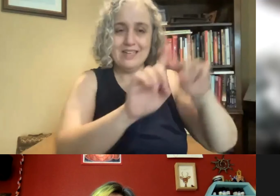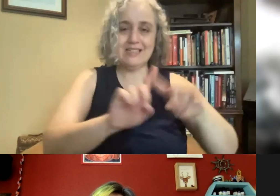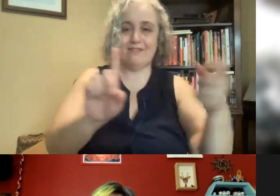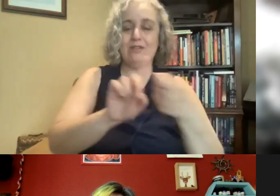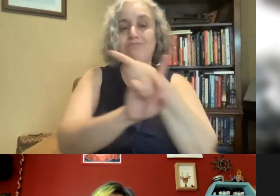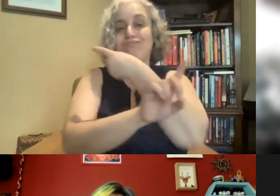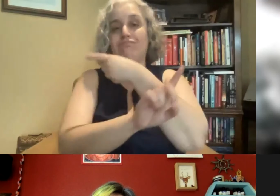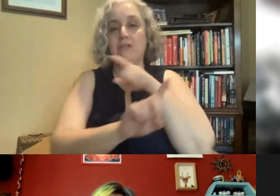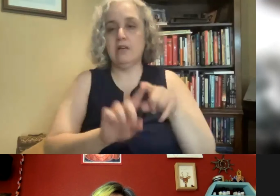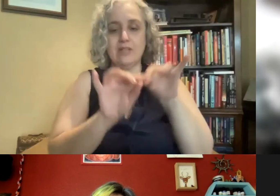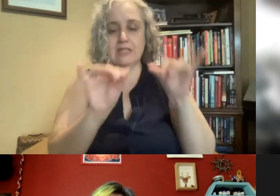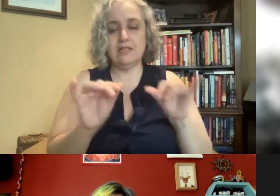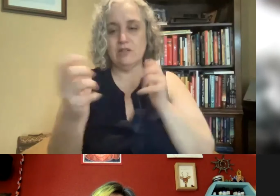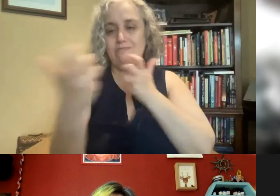systems don't work for you.